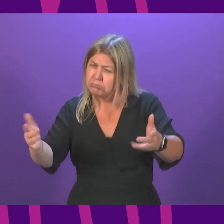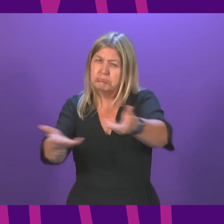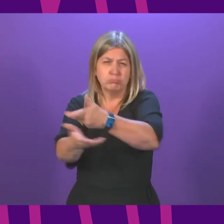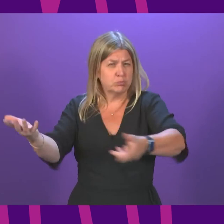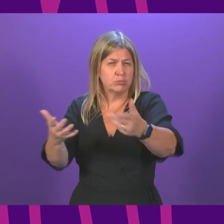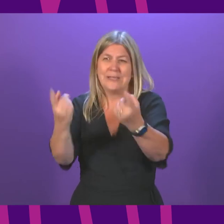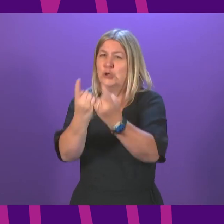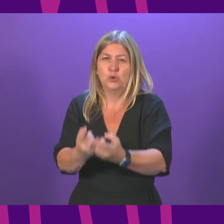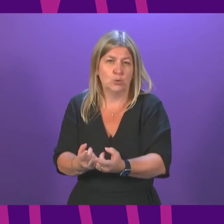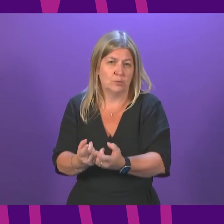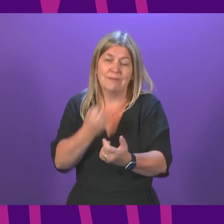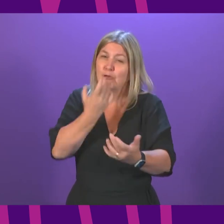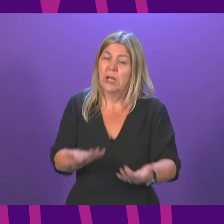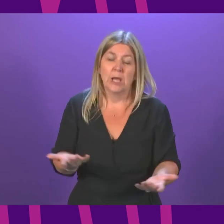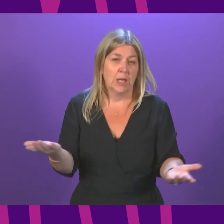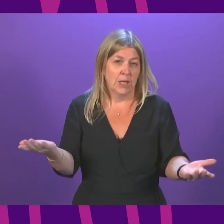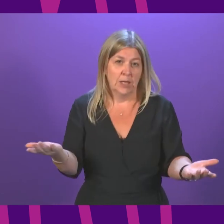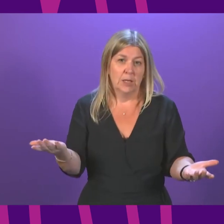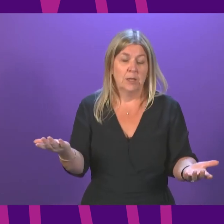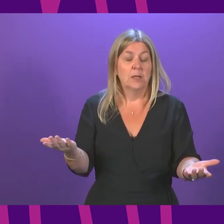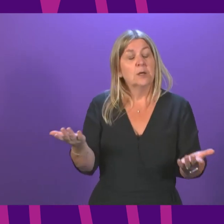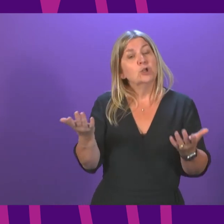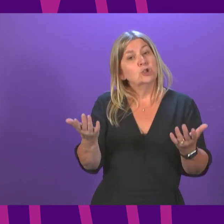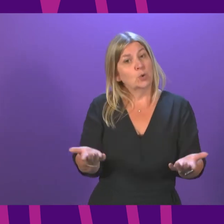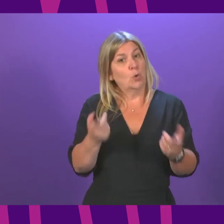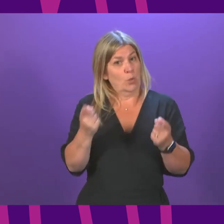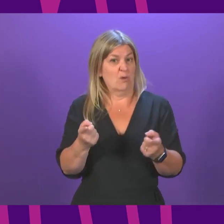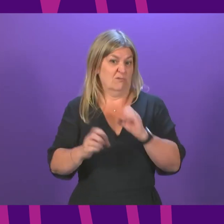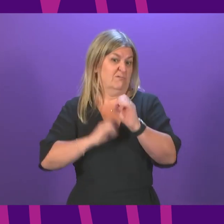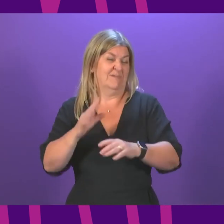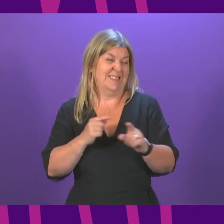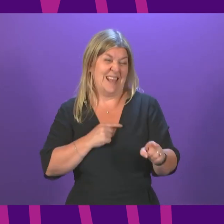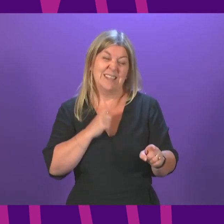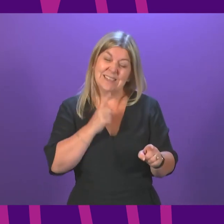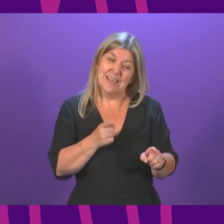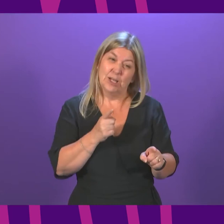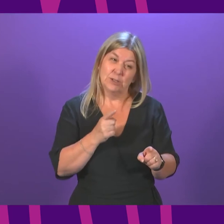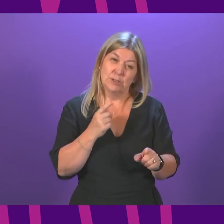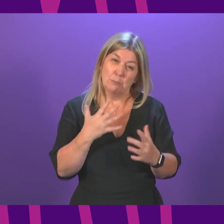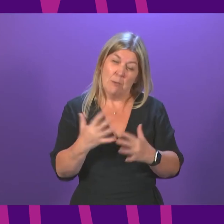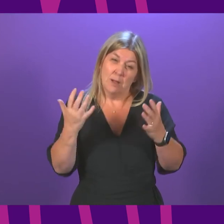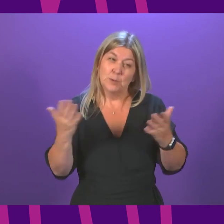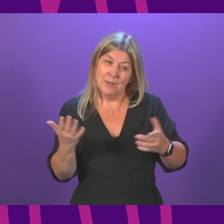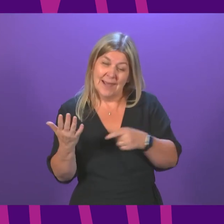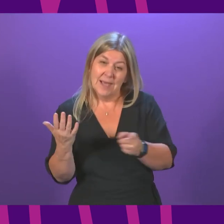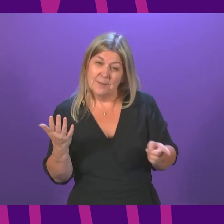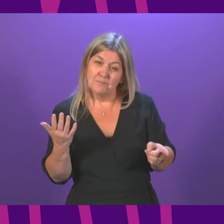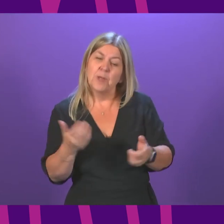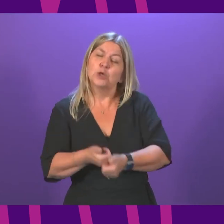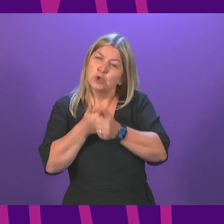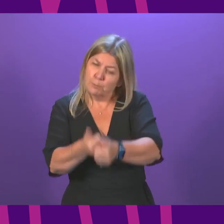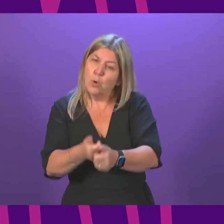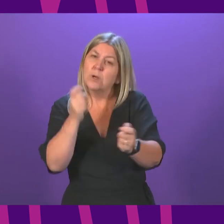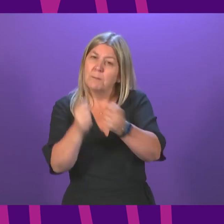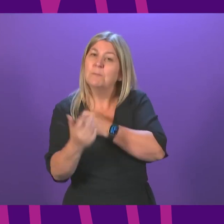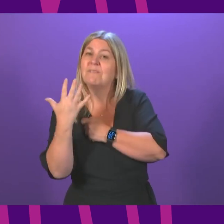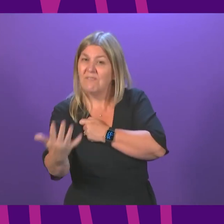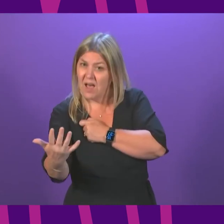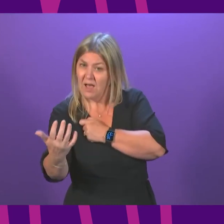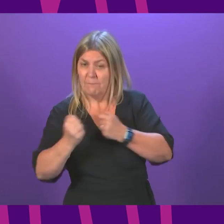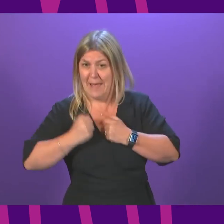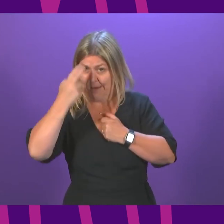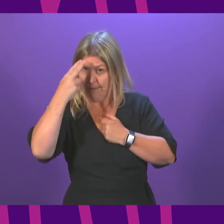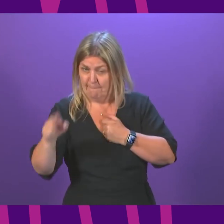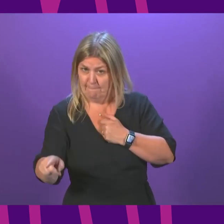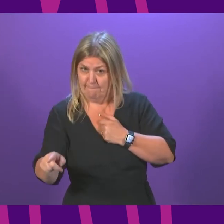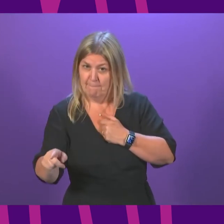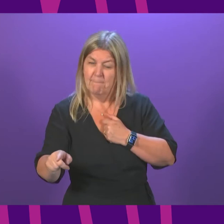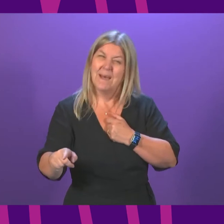On the basis of those points, I urge Parliament to support my amendment 5 and Pauline McNeill’s